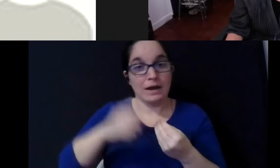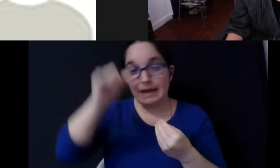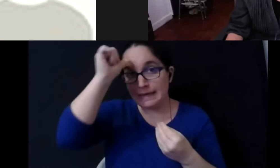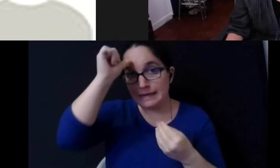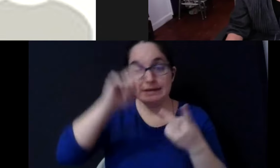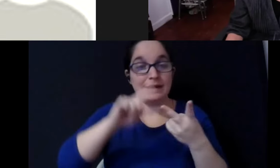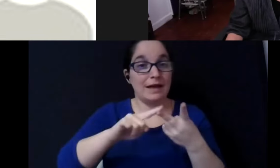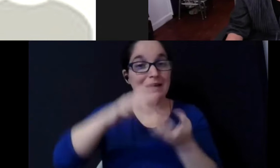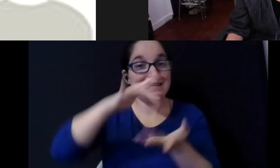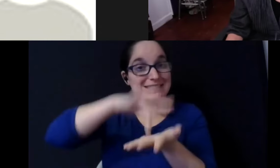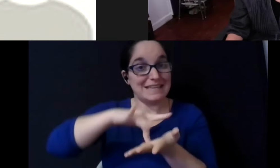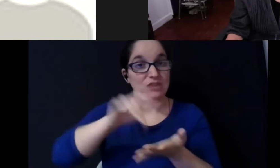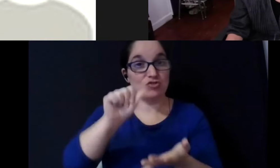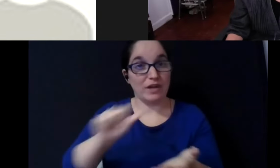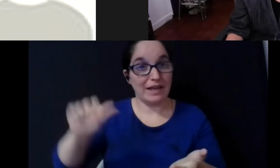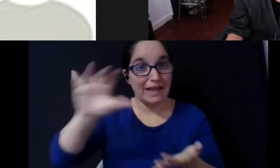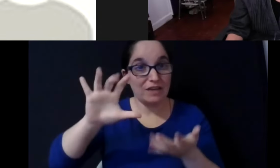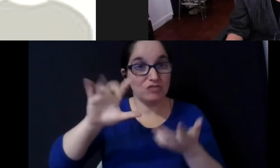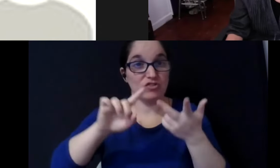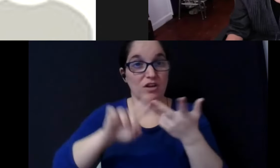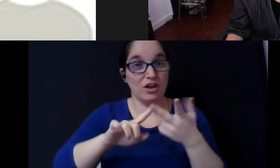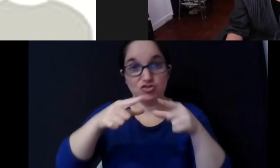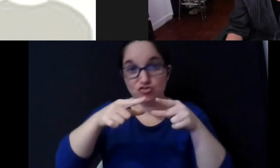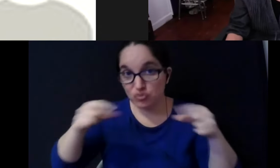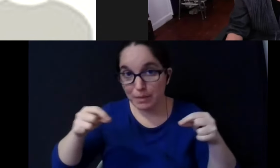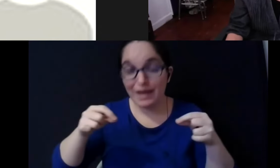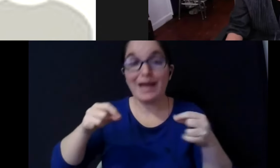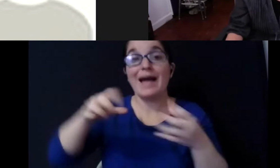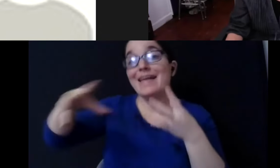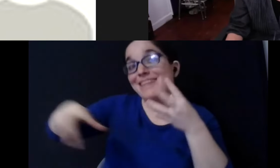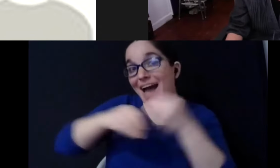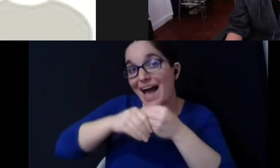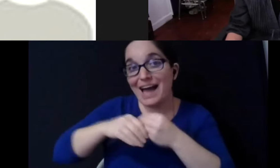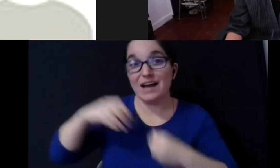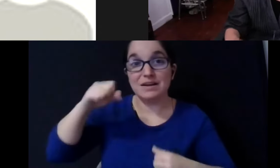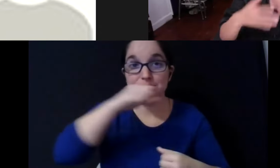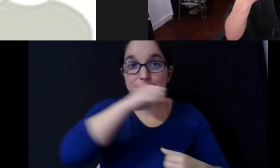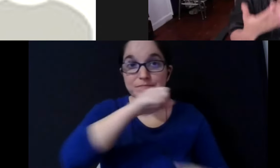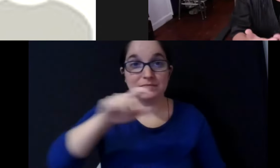adding Taiwan after the semester began because we figured, you know we couldn't tell from the